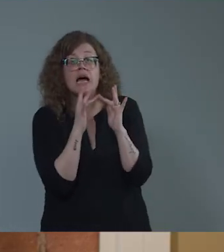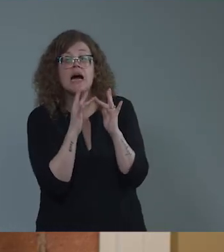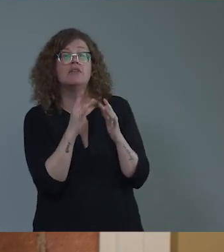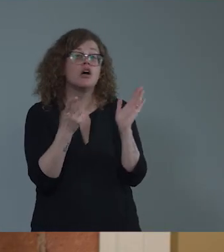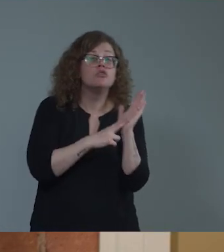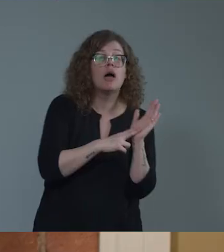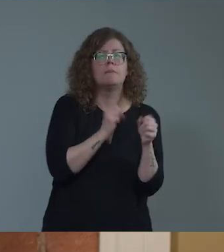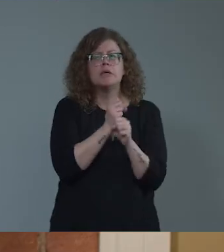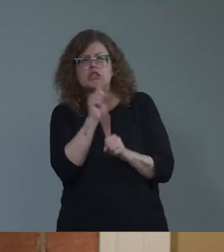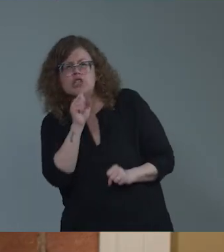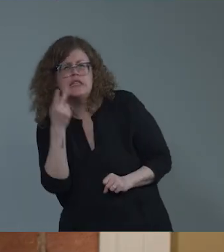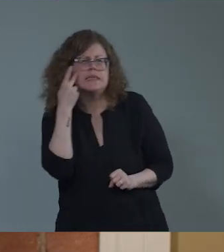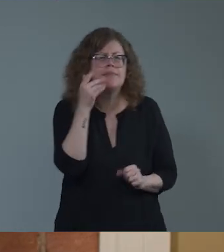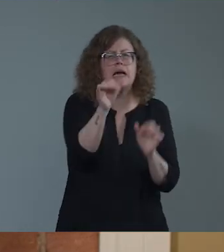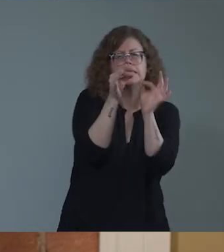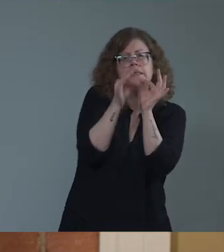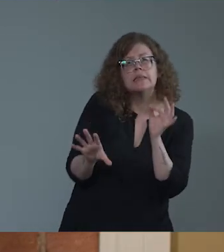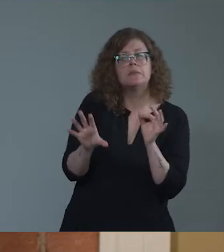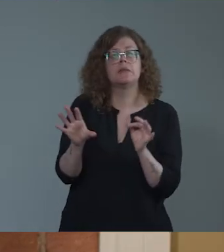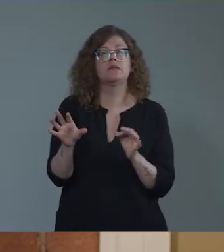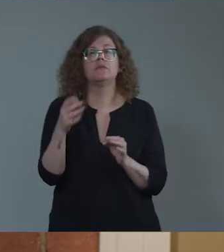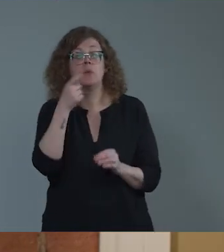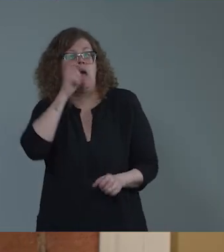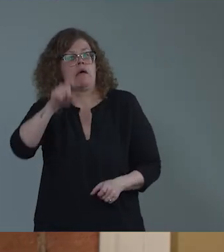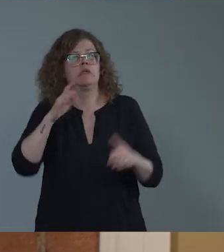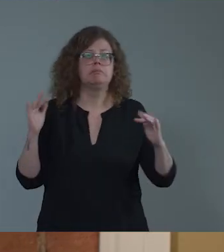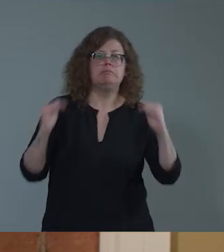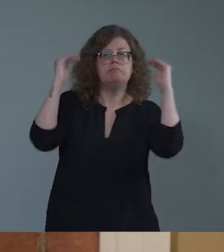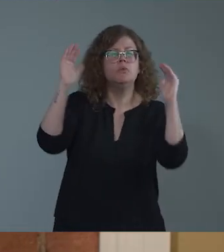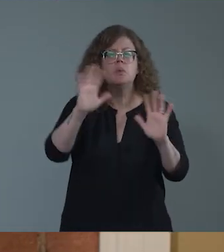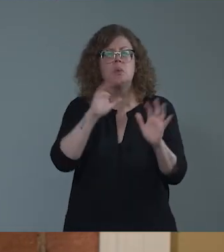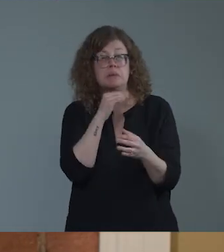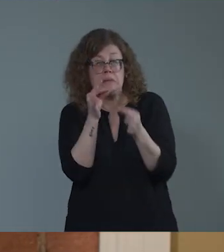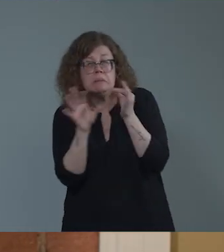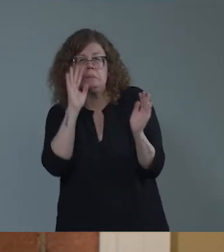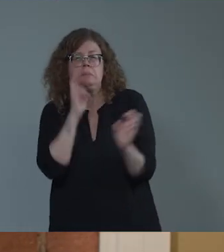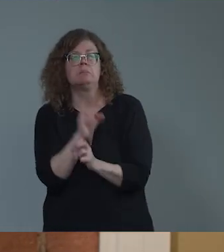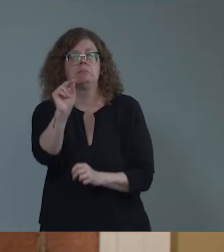and in what timing is that money being delivered. That's the general template for your artist contract.